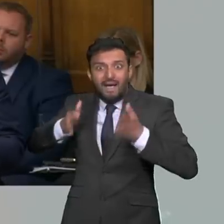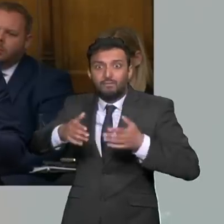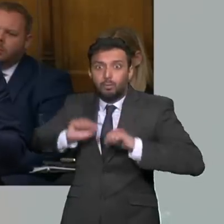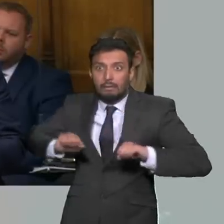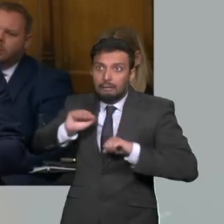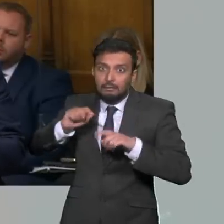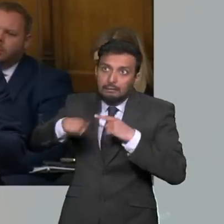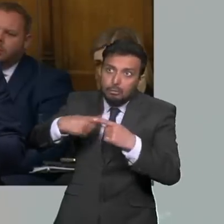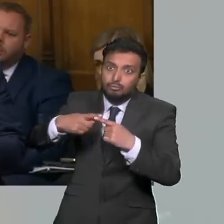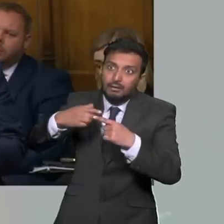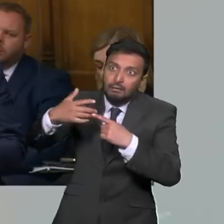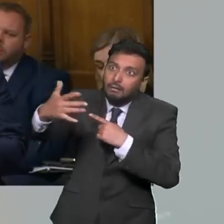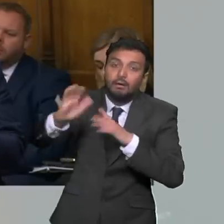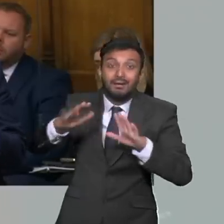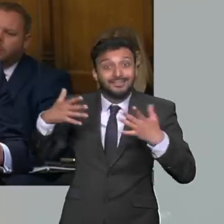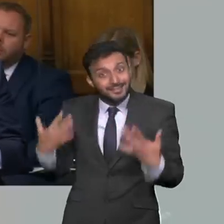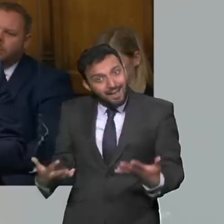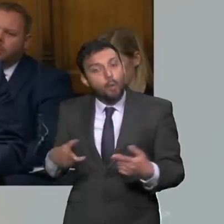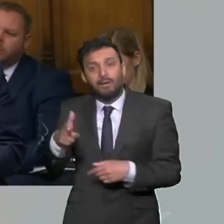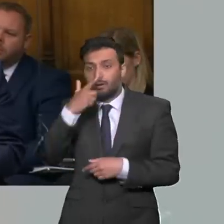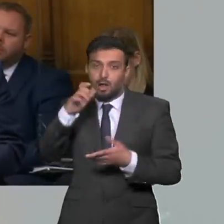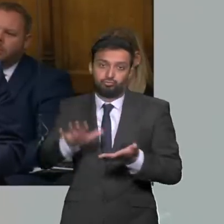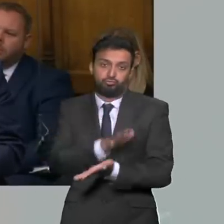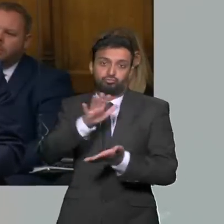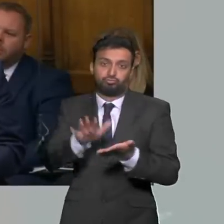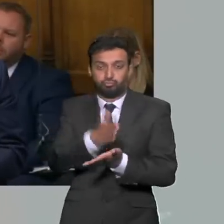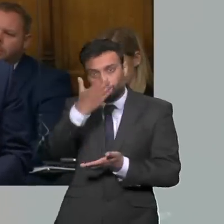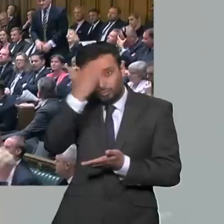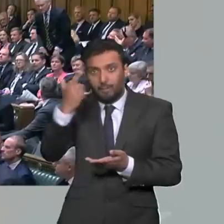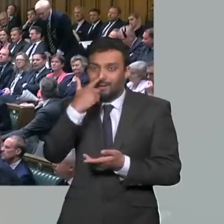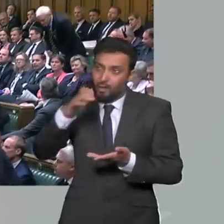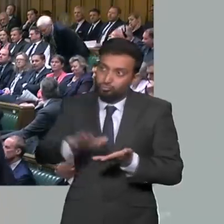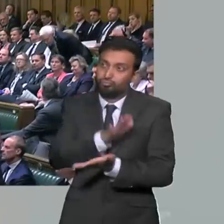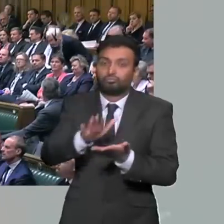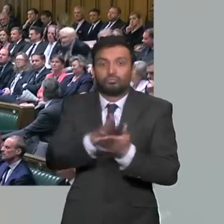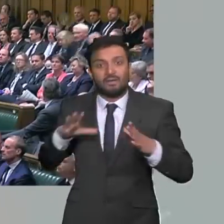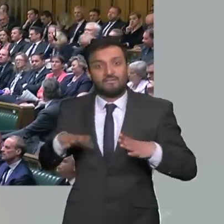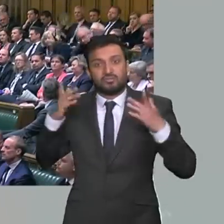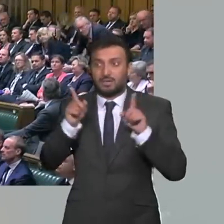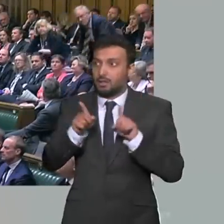they can enjoy this summer and enjoy their freedom, just like the rest of us?